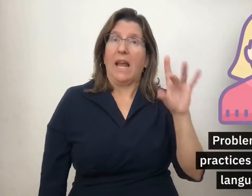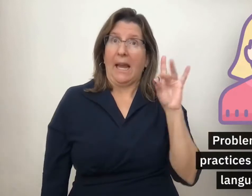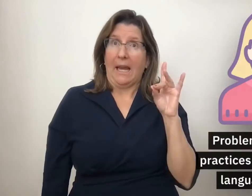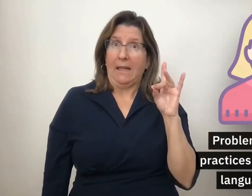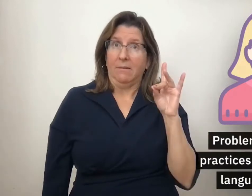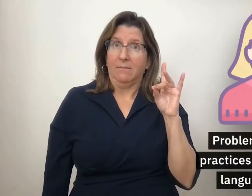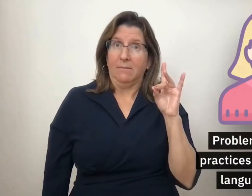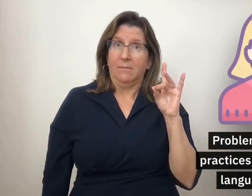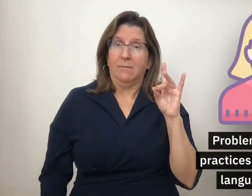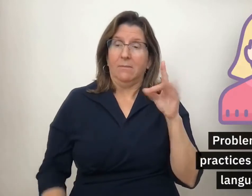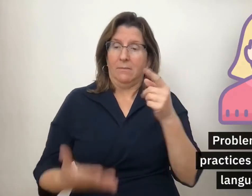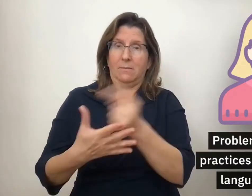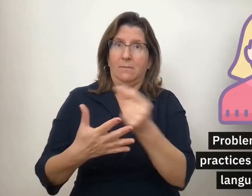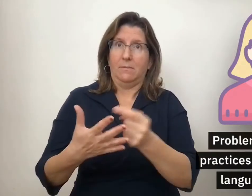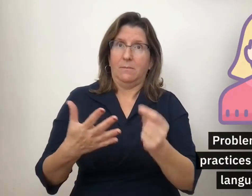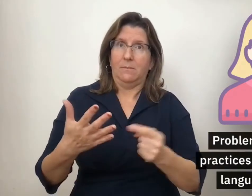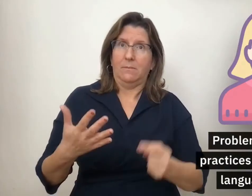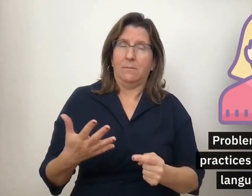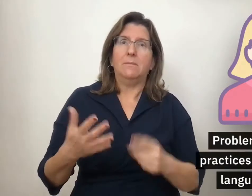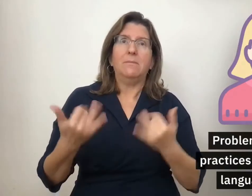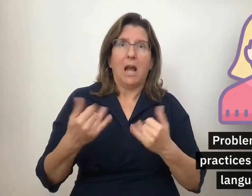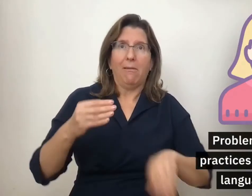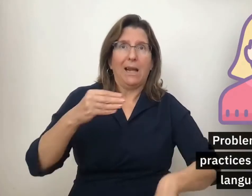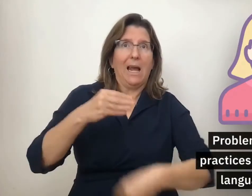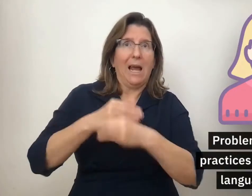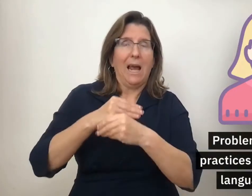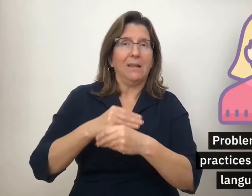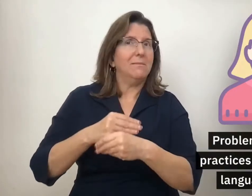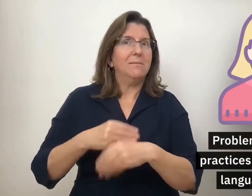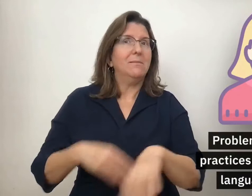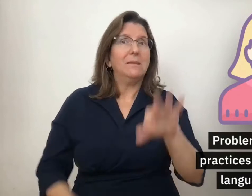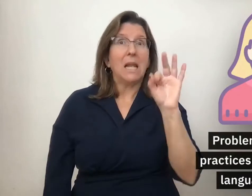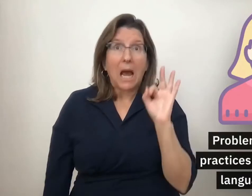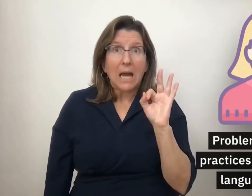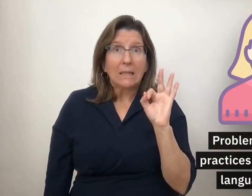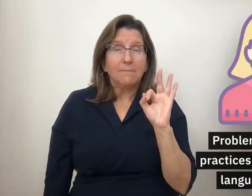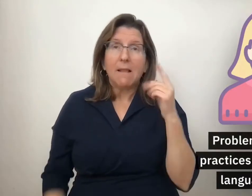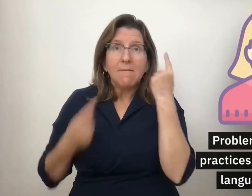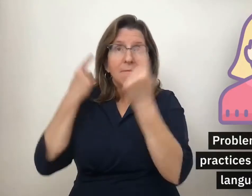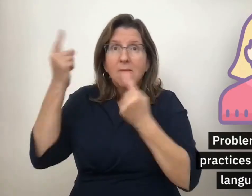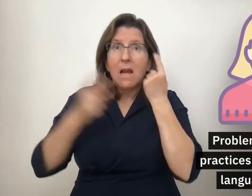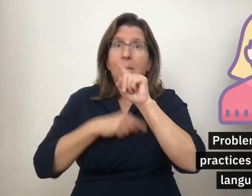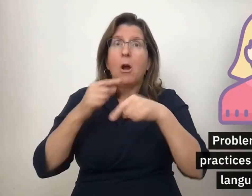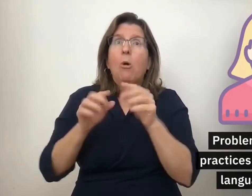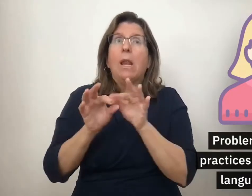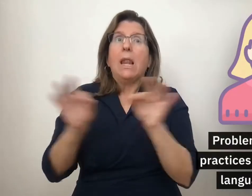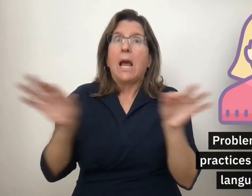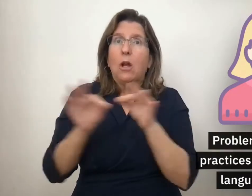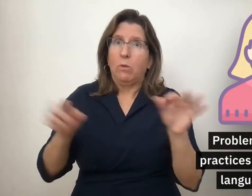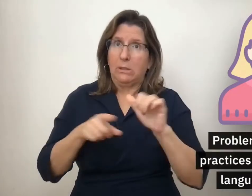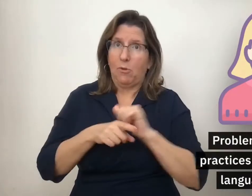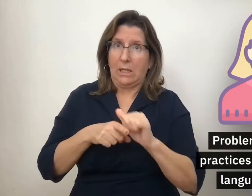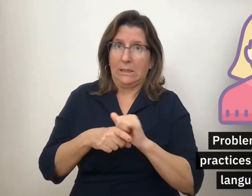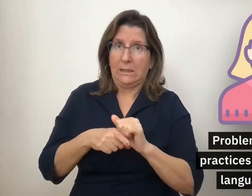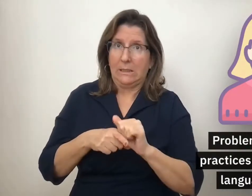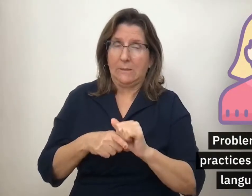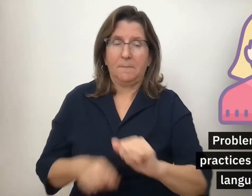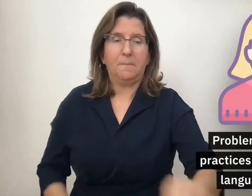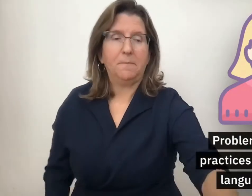So I am now adding a 9th attribute to open education pedagogy: language practices.